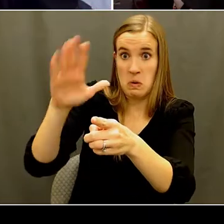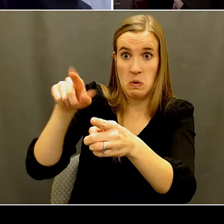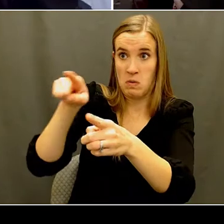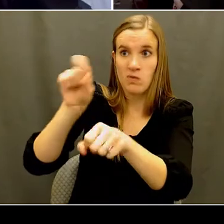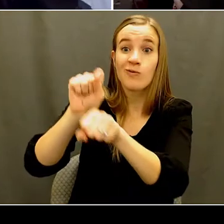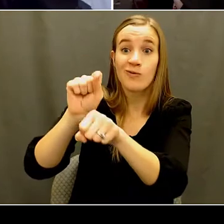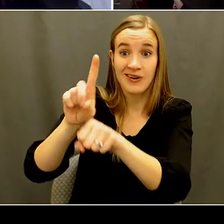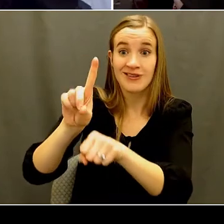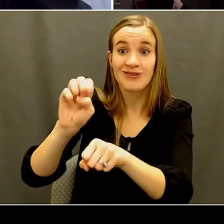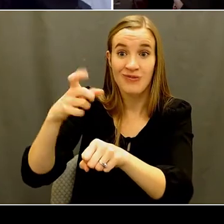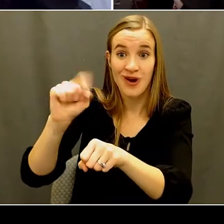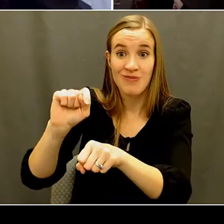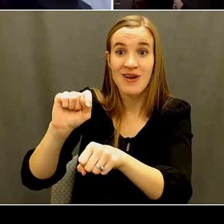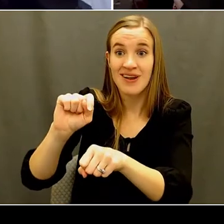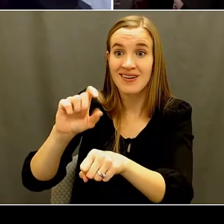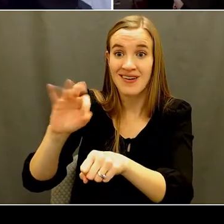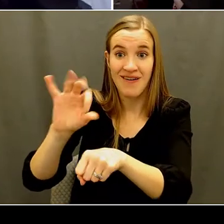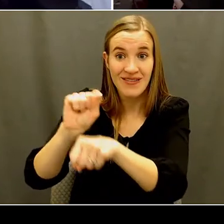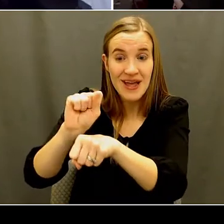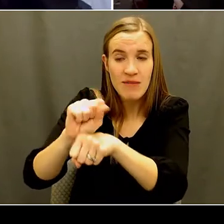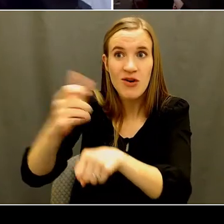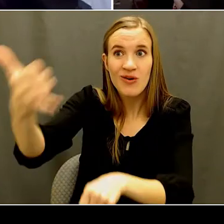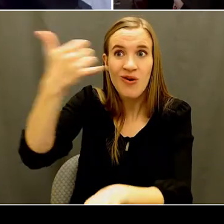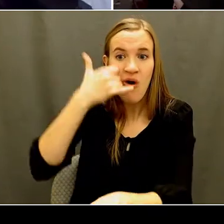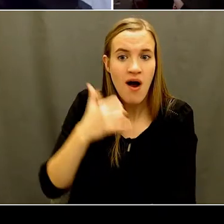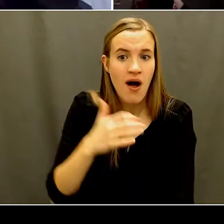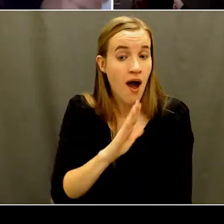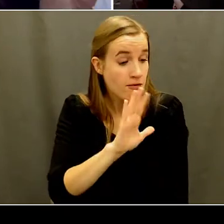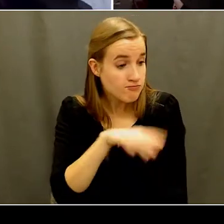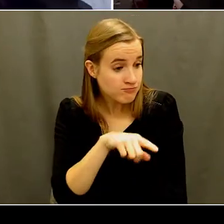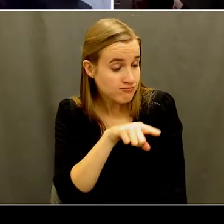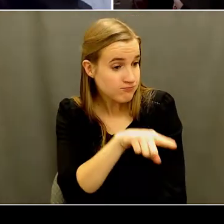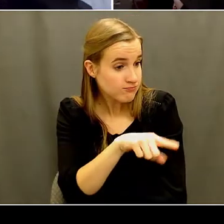thoughts on youth and disability and employment. And I genuinely thought,